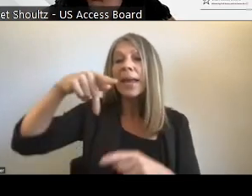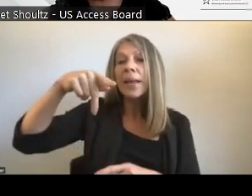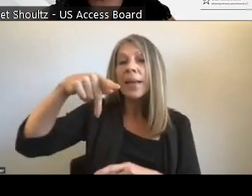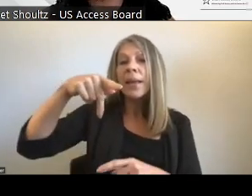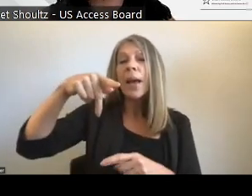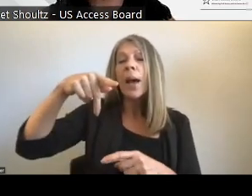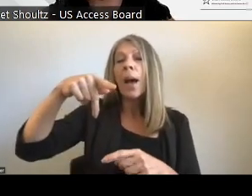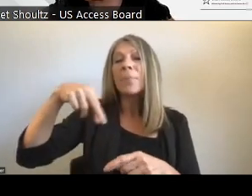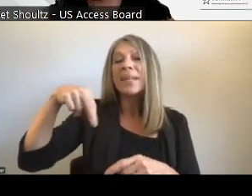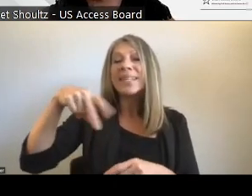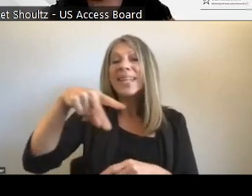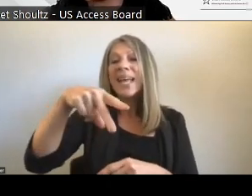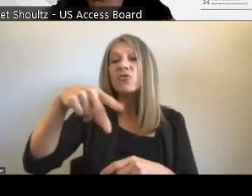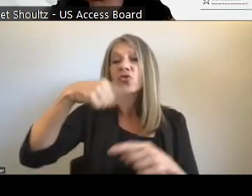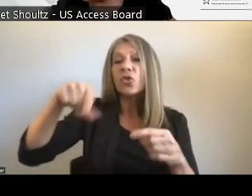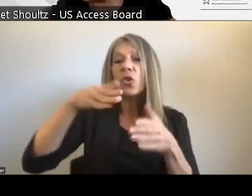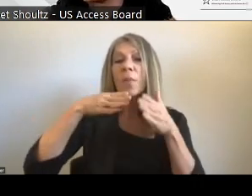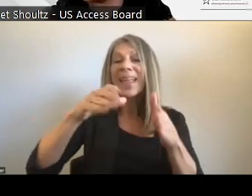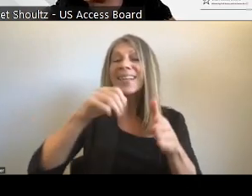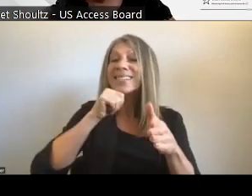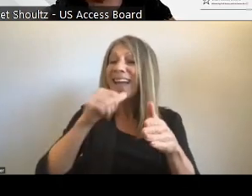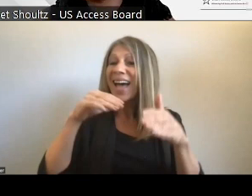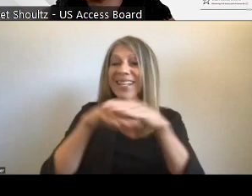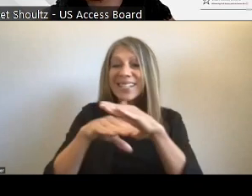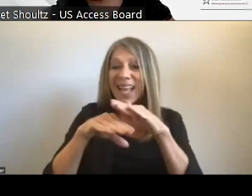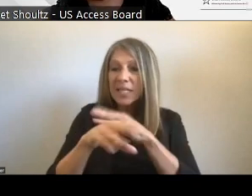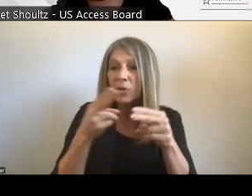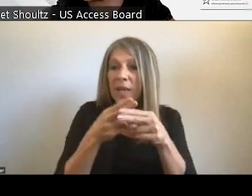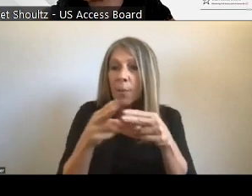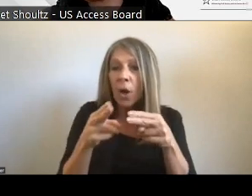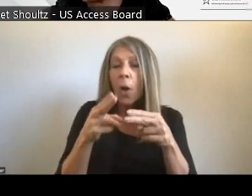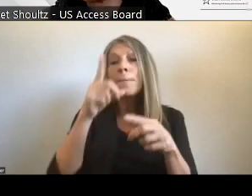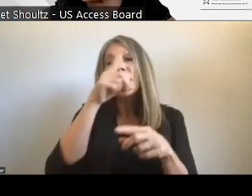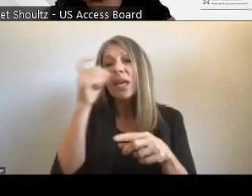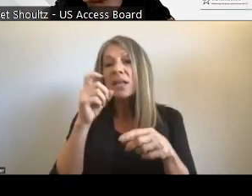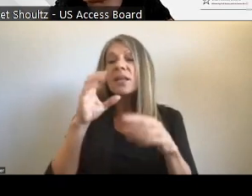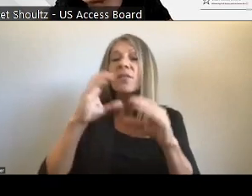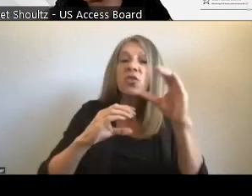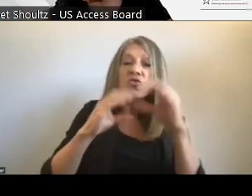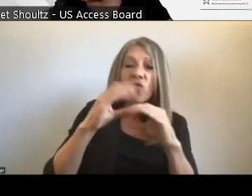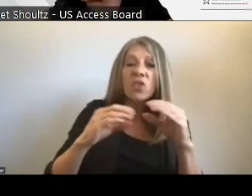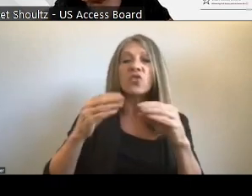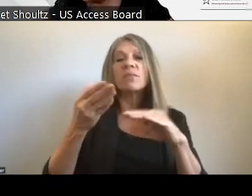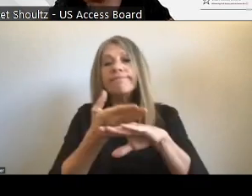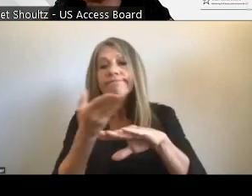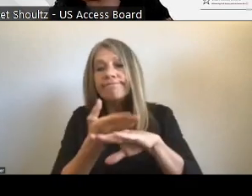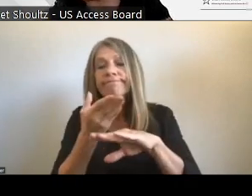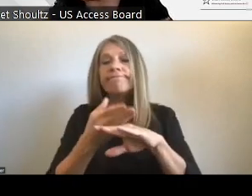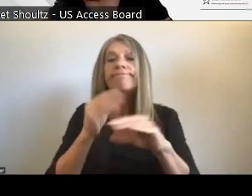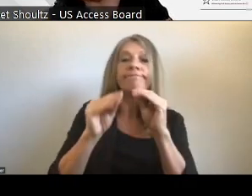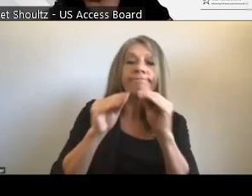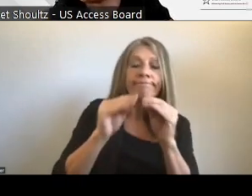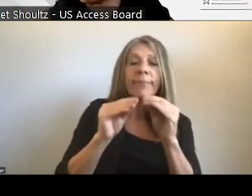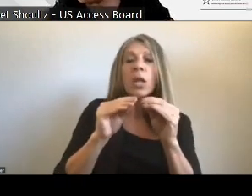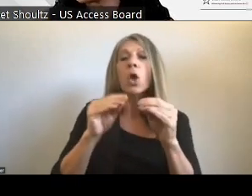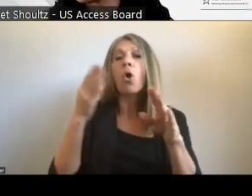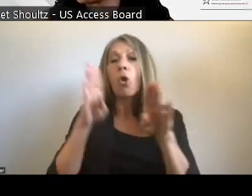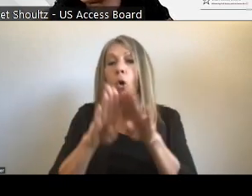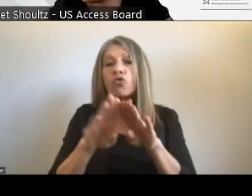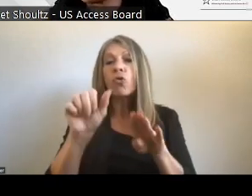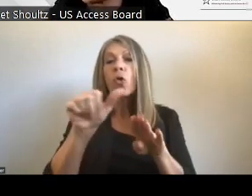is temporarily not accessible due to construction, maintenance operations, closure, or other similar